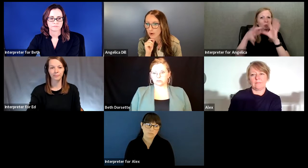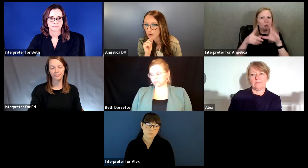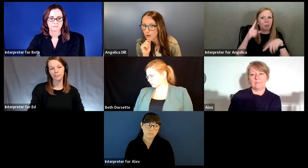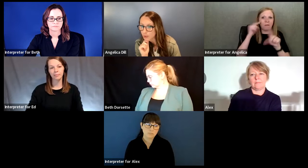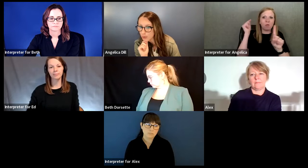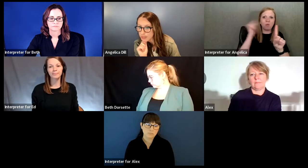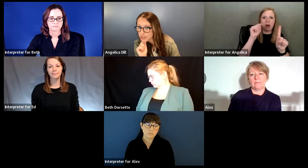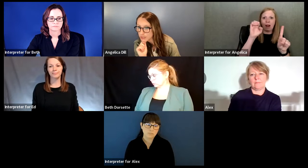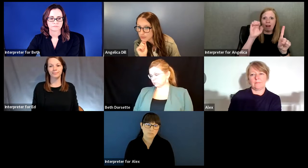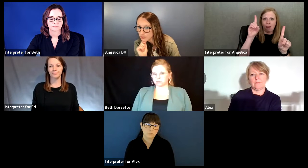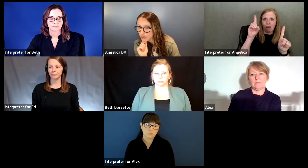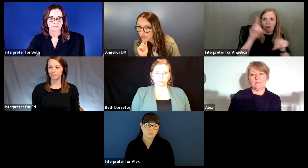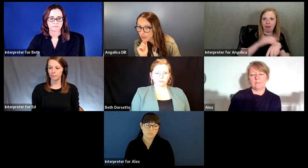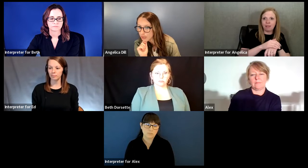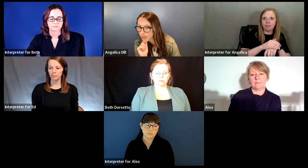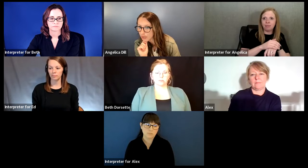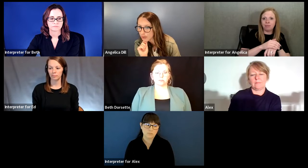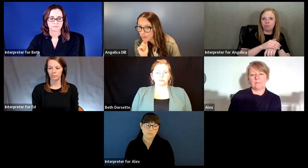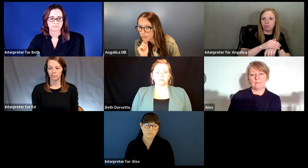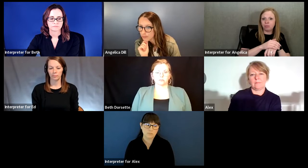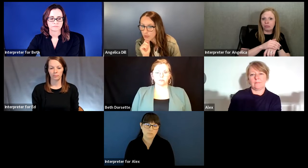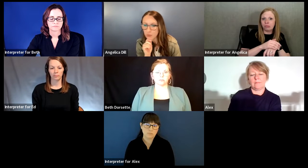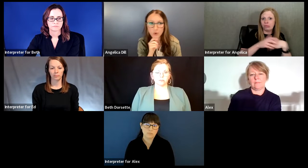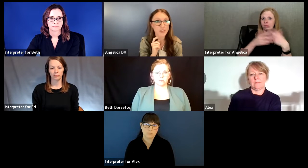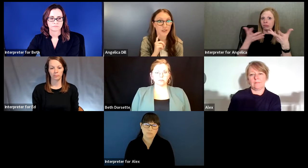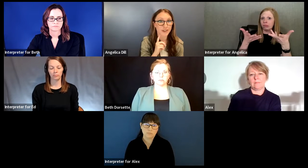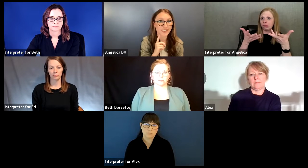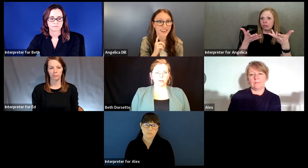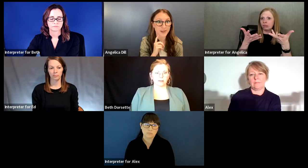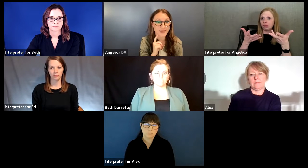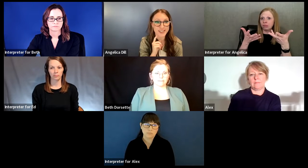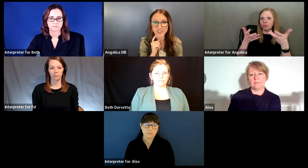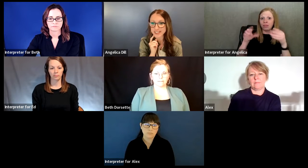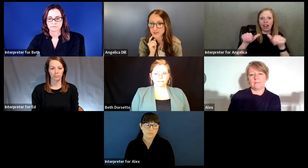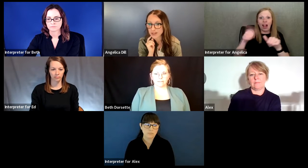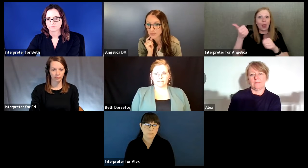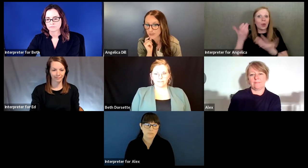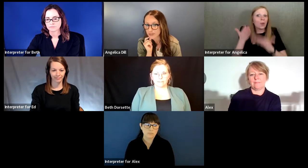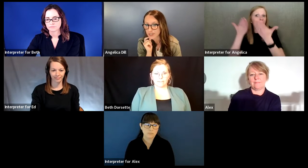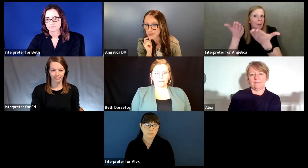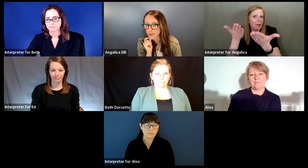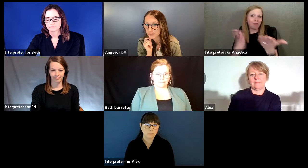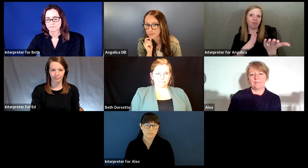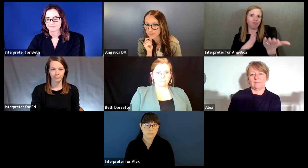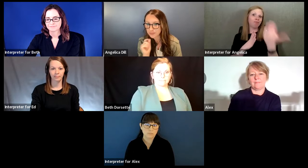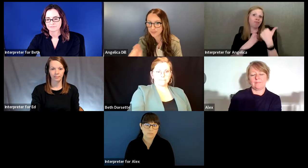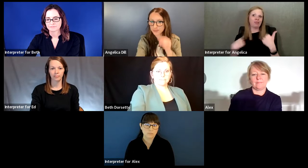Or we're open to -- we're open to other recommendations, as well.